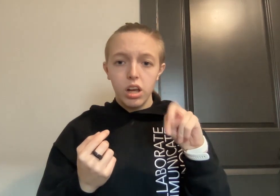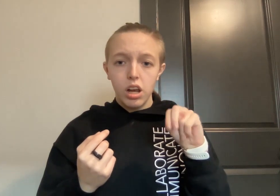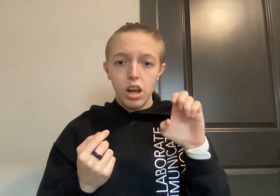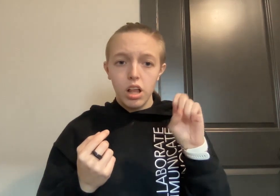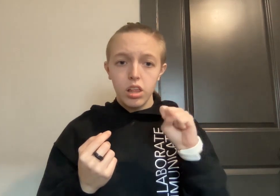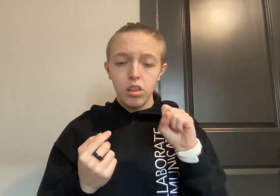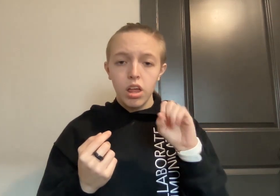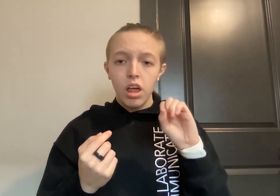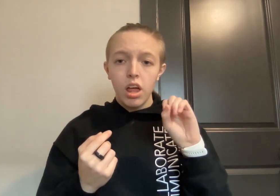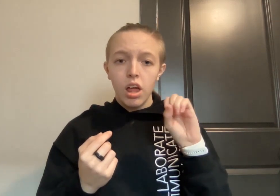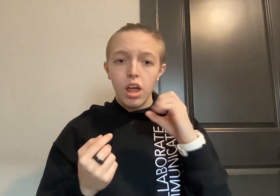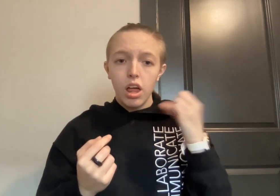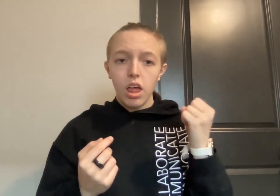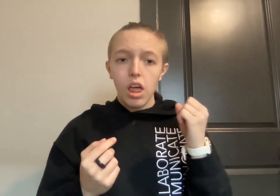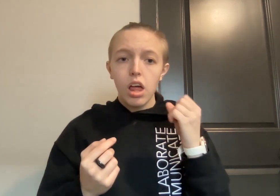and thoughts of deaf people